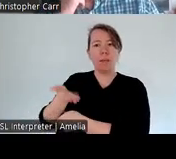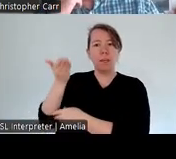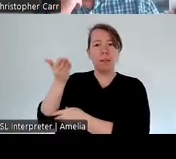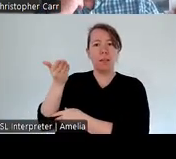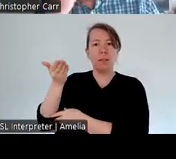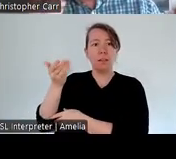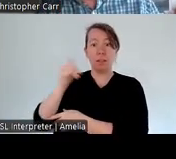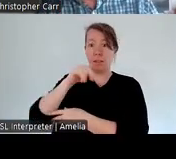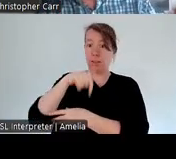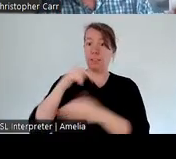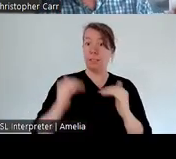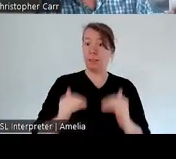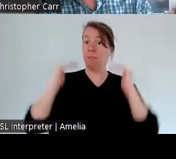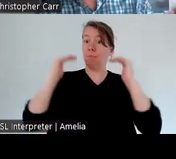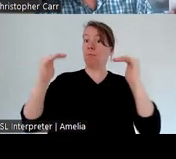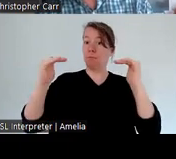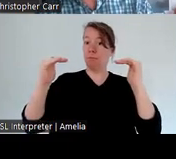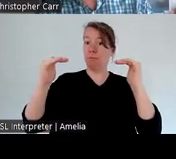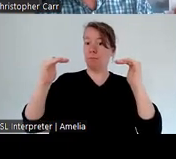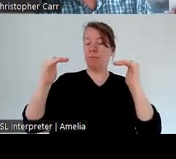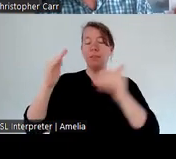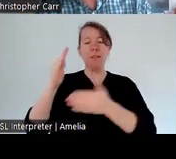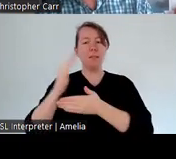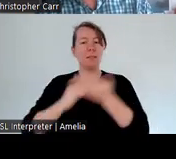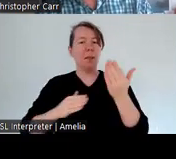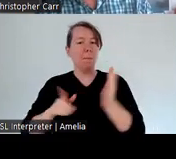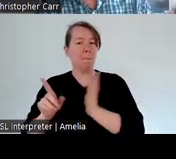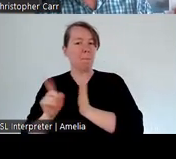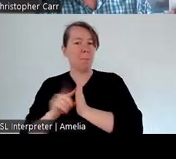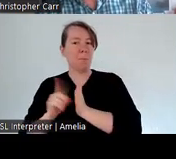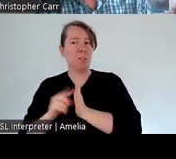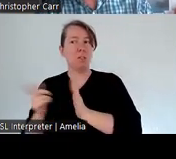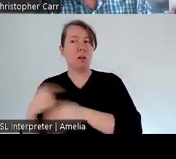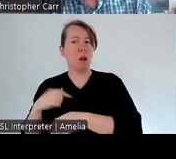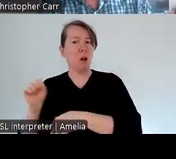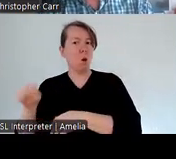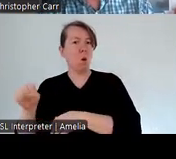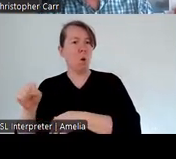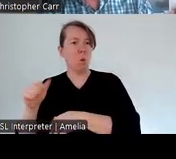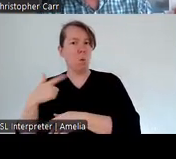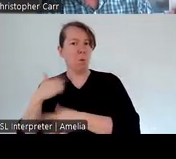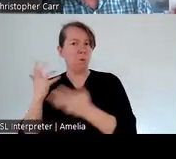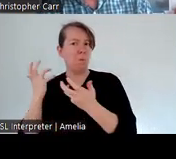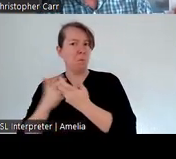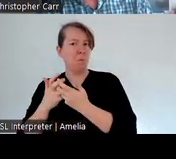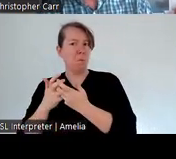Because I’ve definitely seen some publishers claim to be WCAG 2.2, 2.1 double-A compliant